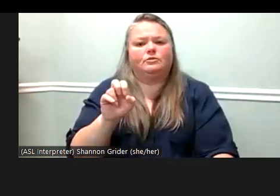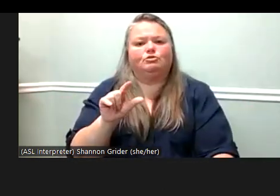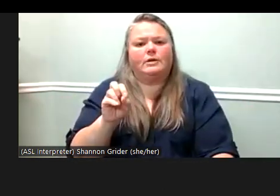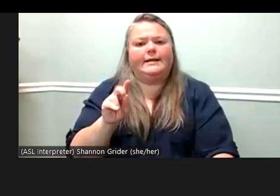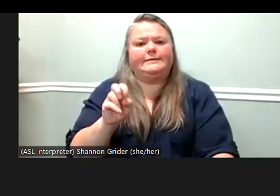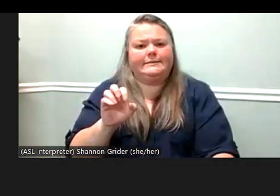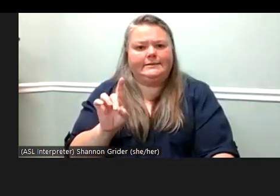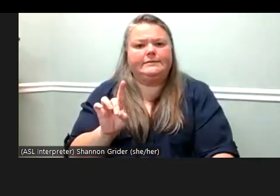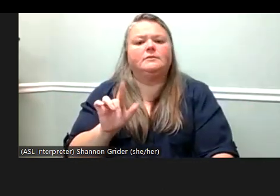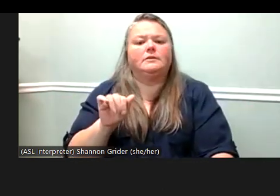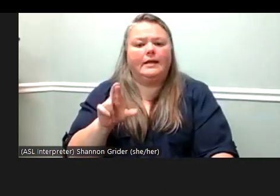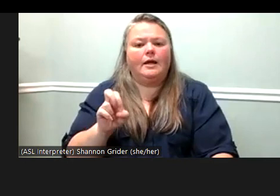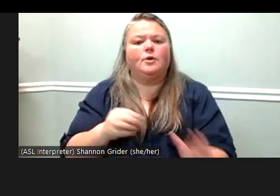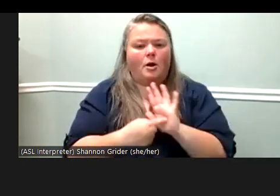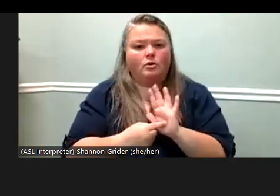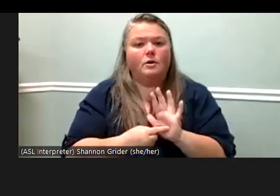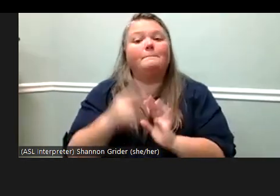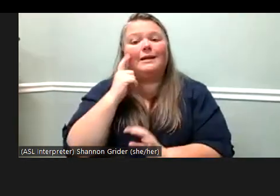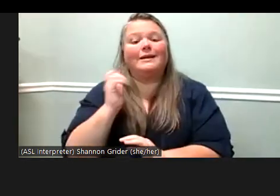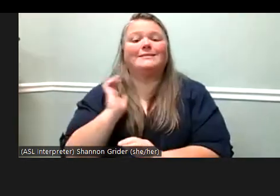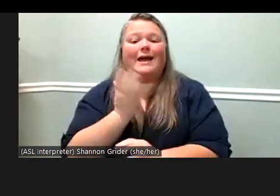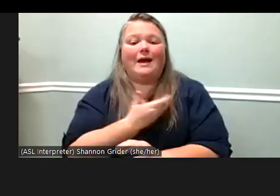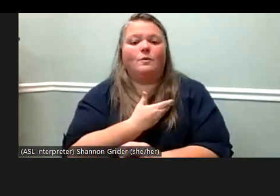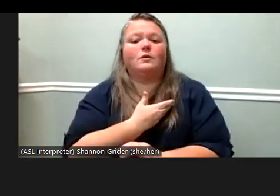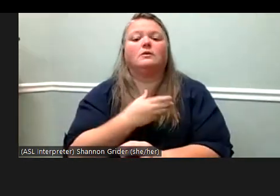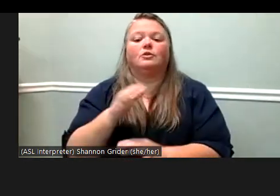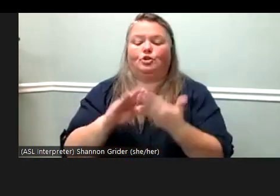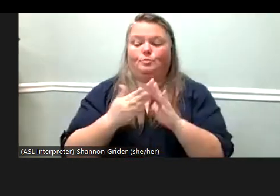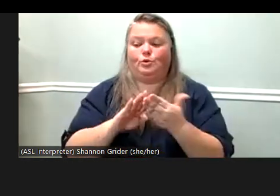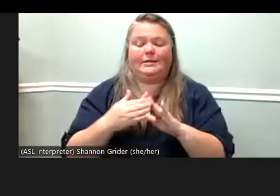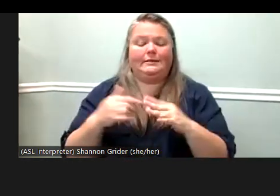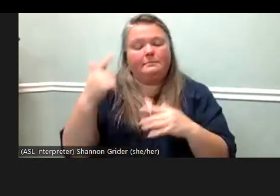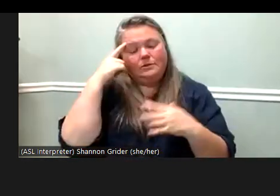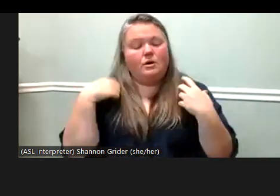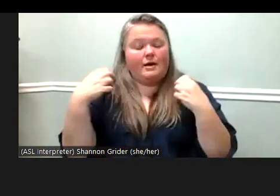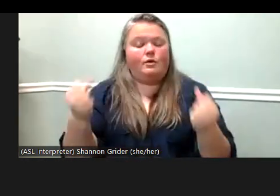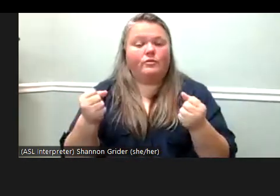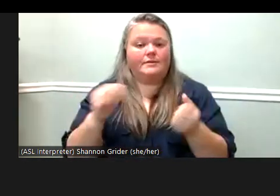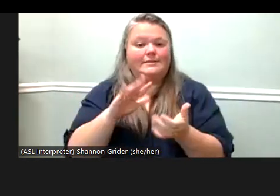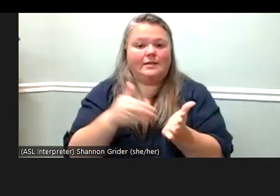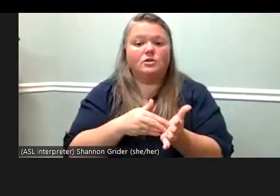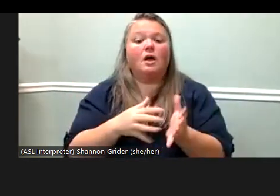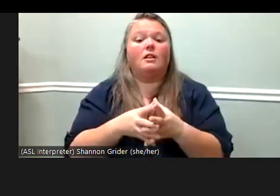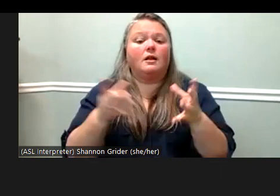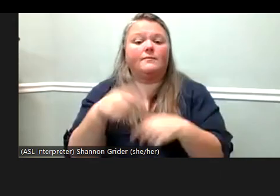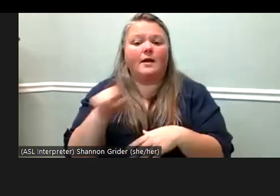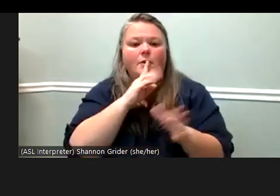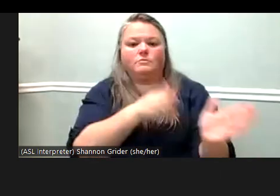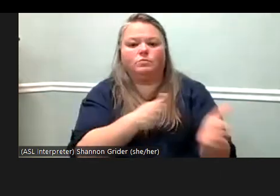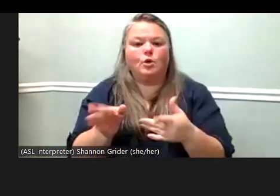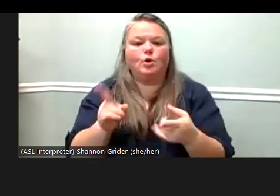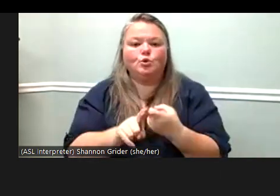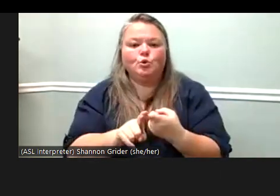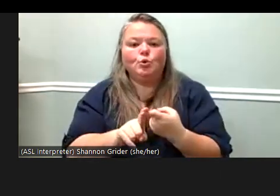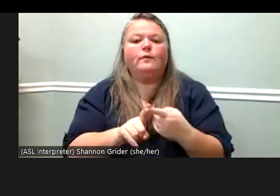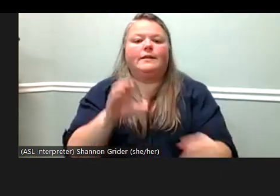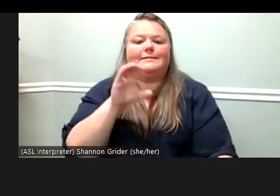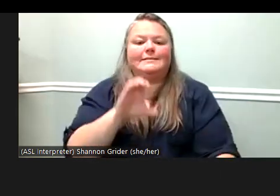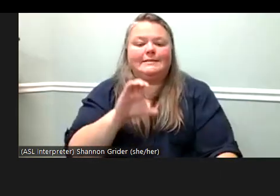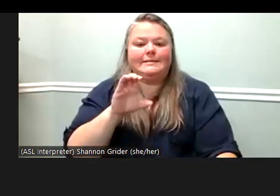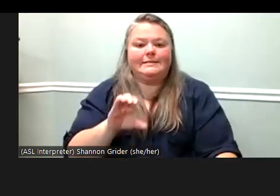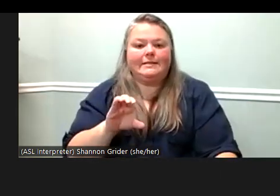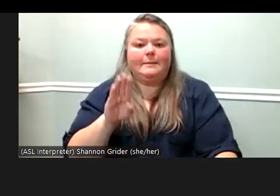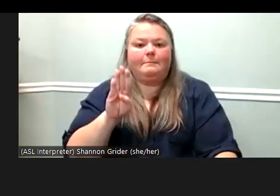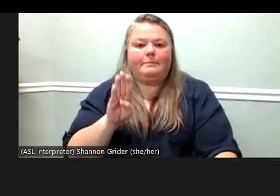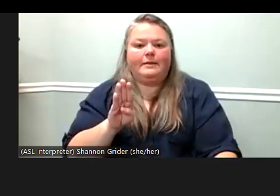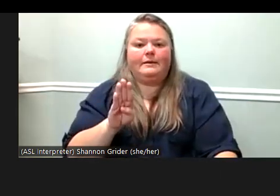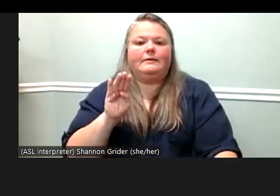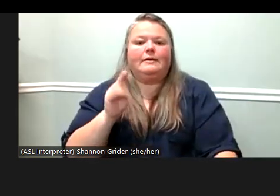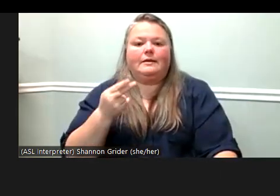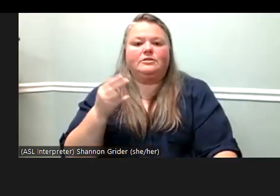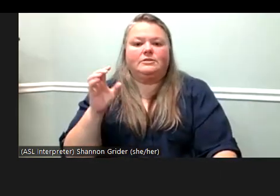ABOUT THEM, THEN HAVING STRONG RELATIONSHIPS WITH MENTAL HEALTH PROVIDERS IS KEY AND VICE VERSA. I'M INTERESTED IN THE INTEGRATED CARE MODEL AND WHAT WE MAY BE ABLE